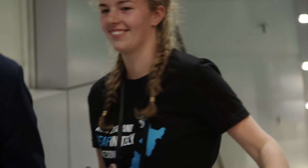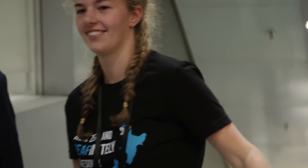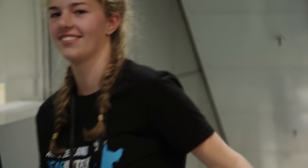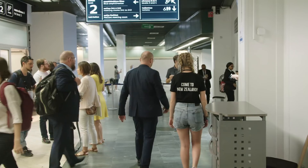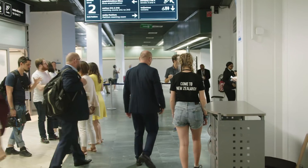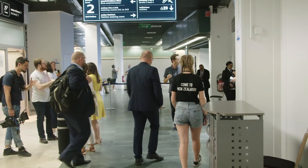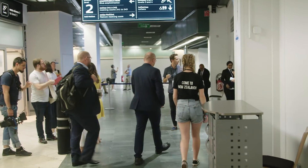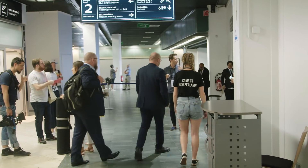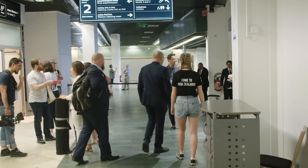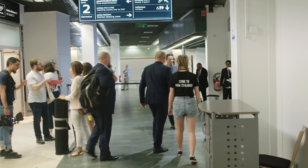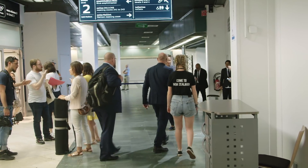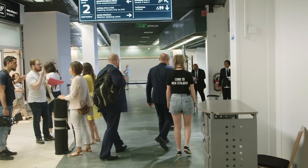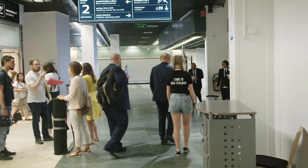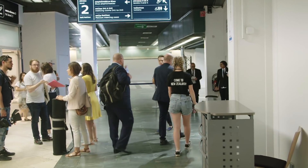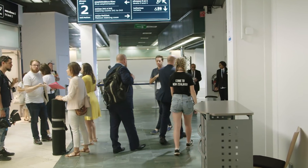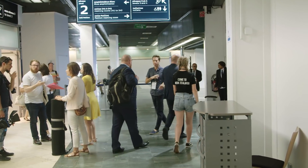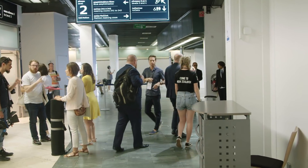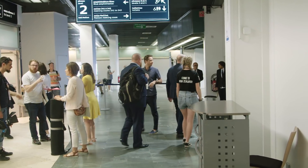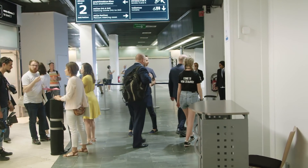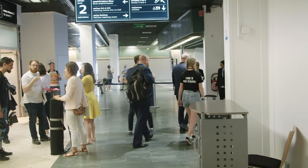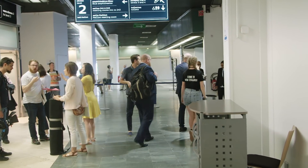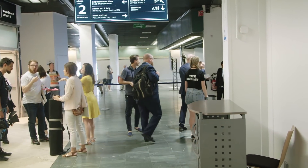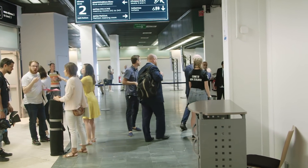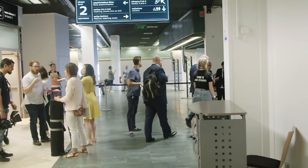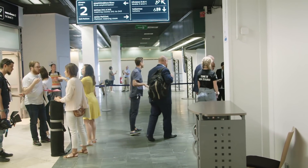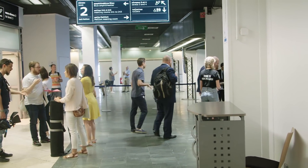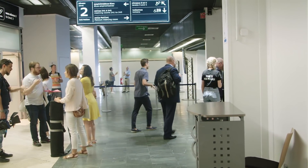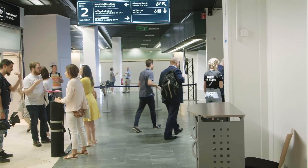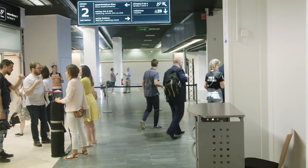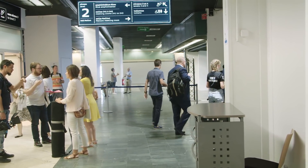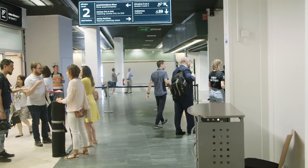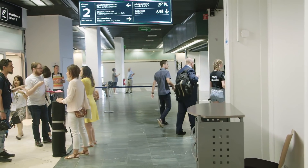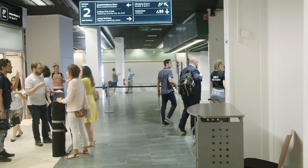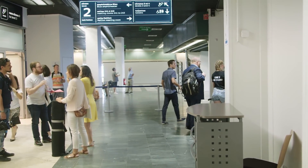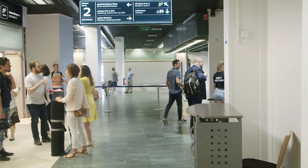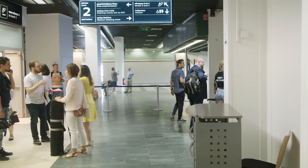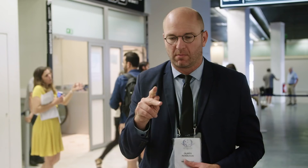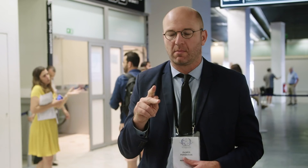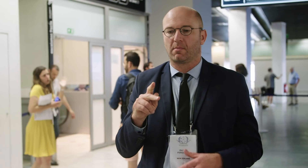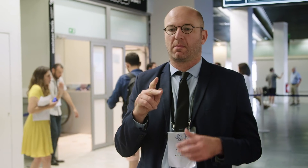Here in Paris, Oliver's peddling the bid for Deaf Aotearoa to host the 2023 congress.